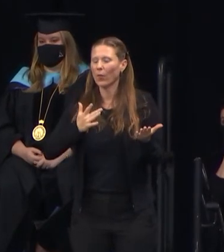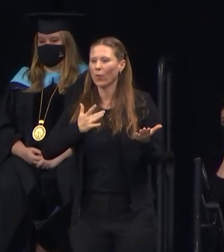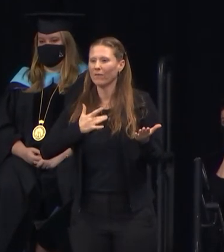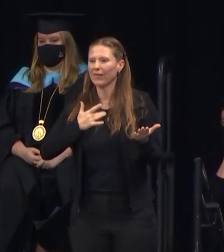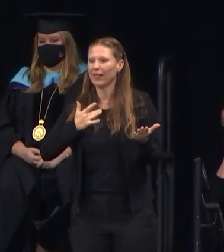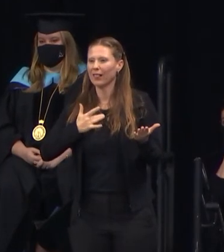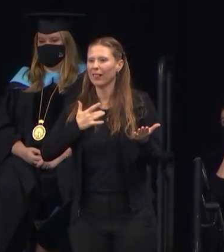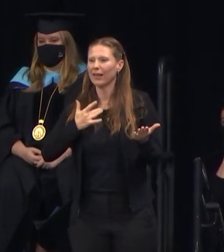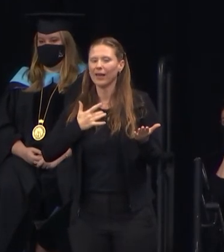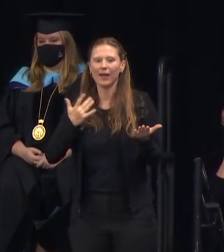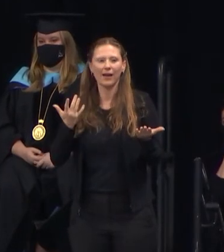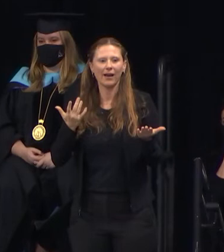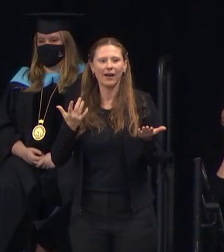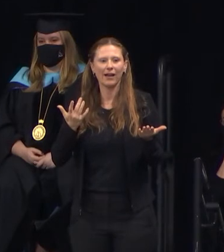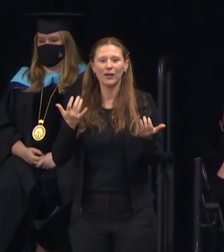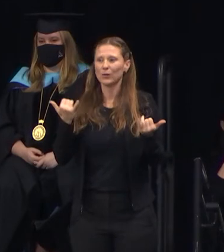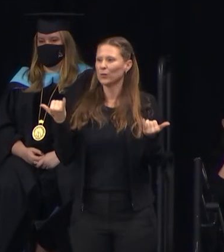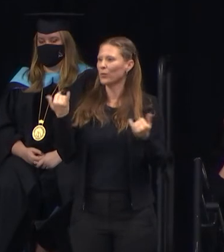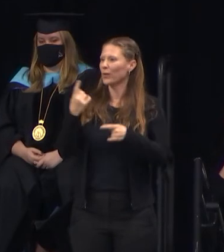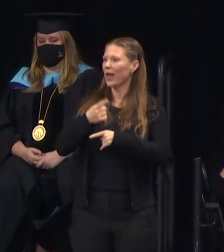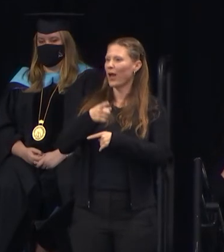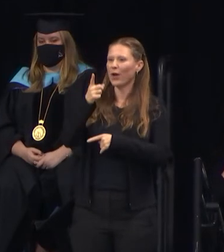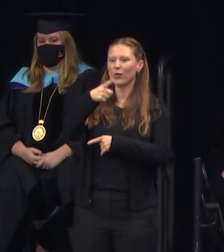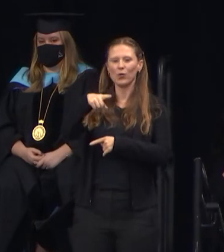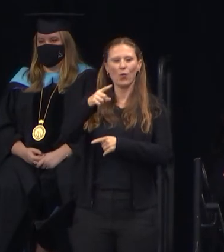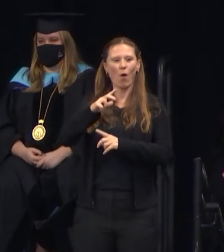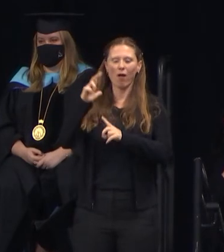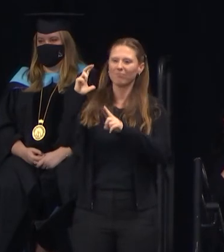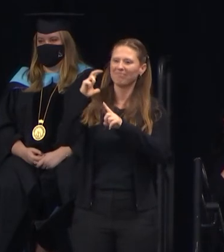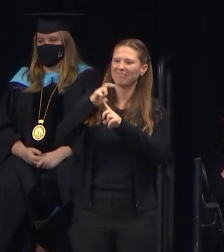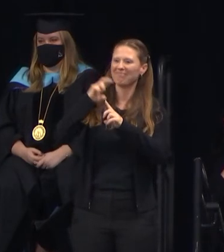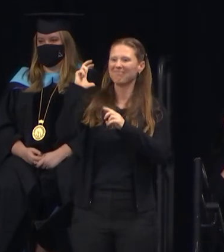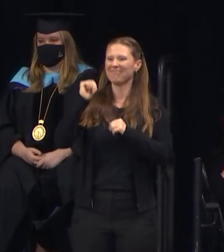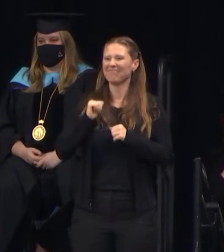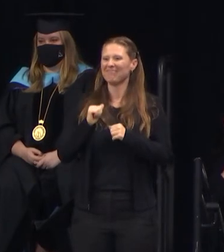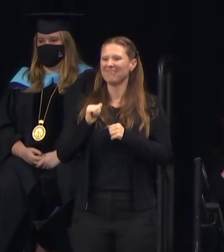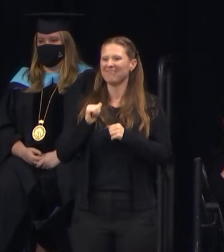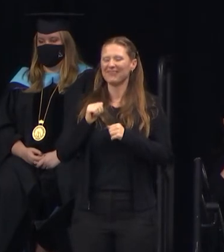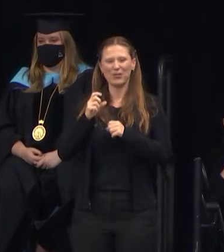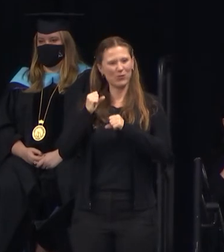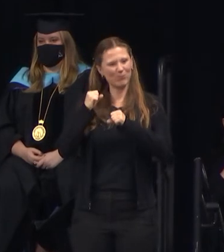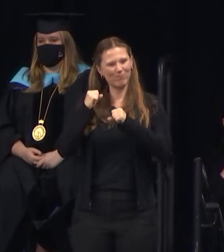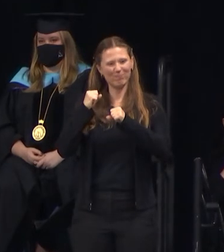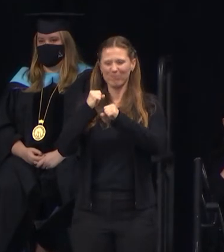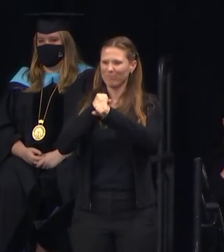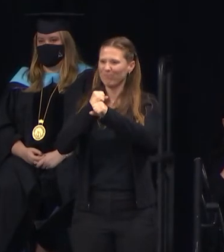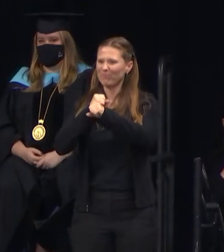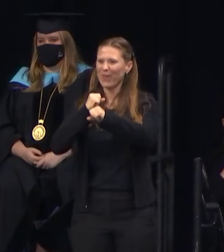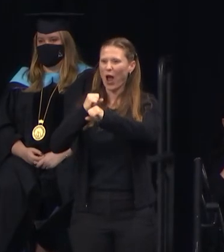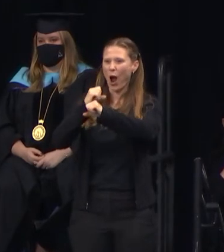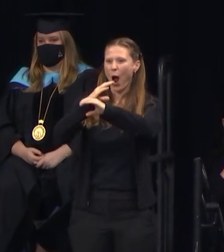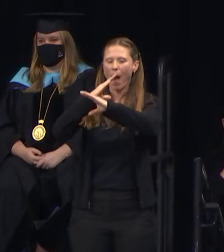Today, you are champions. You bested every obstacle, you ignored every distraction,